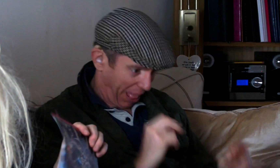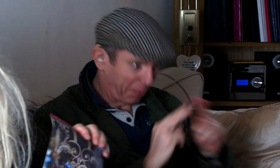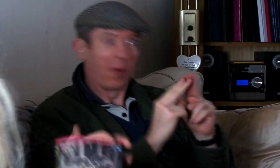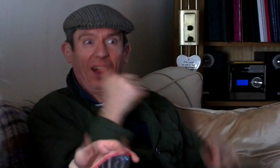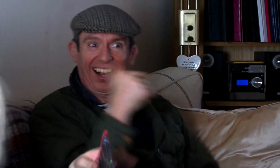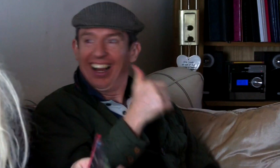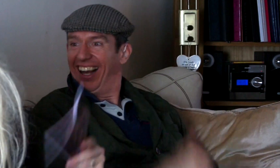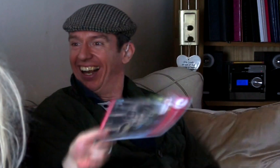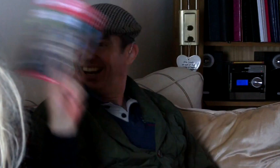Yes! Blackpool!